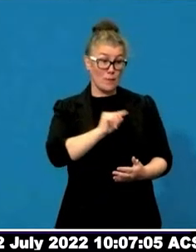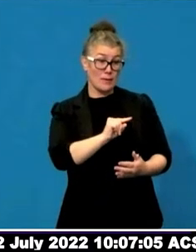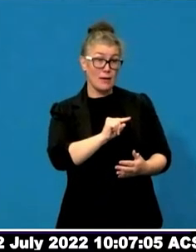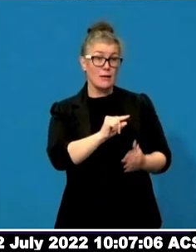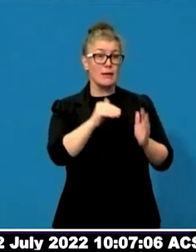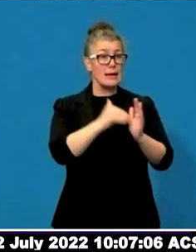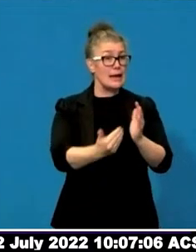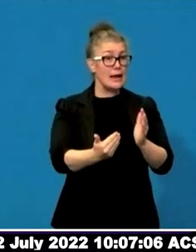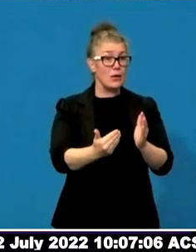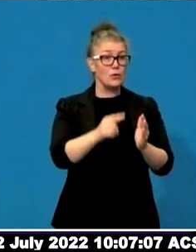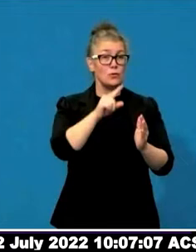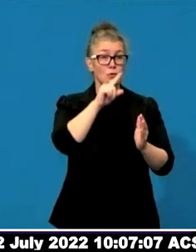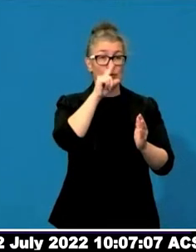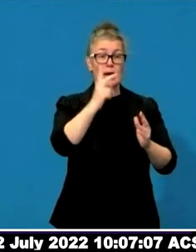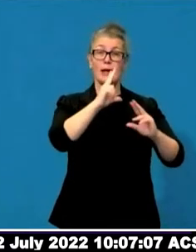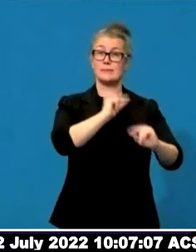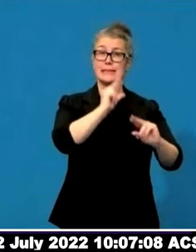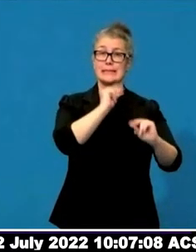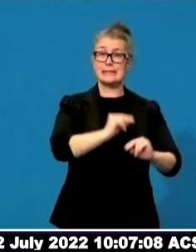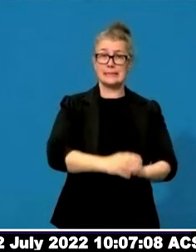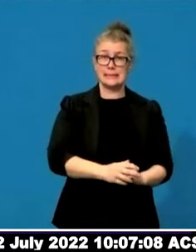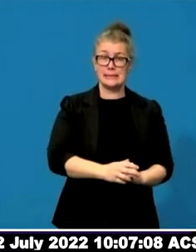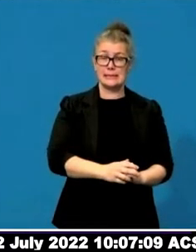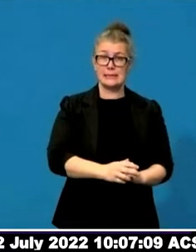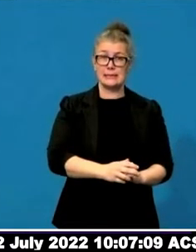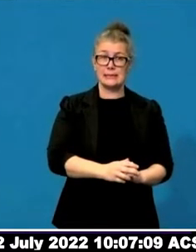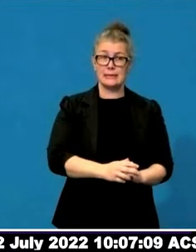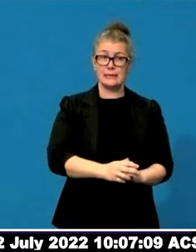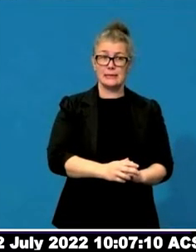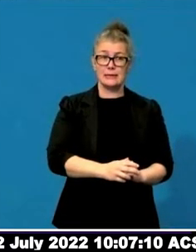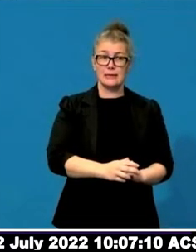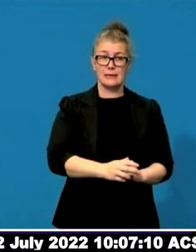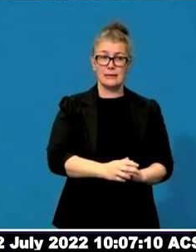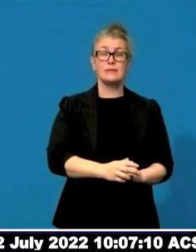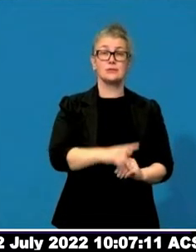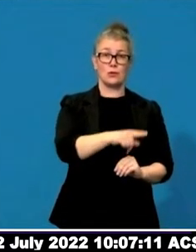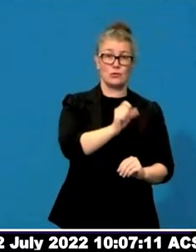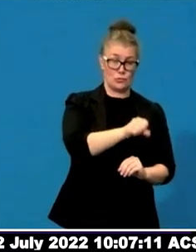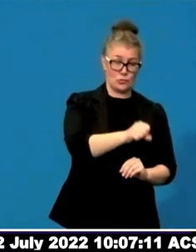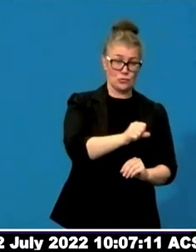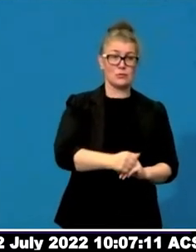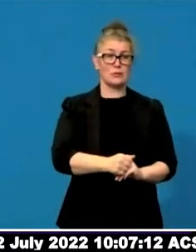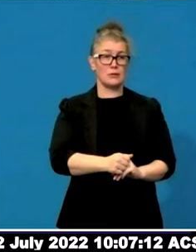Em is nodding. And that was about when were you 25 or 26 years old. Em is nodding.